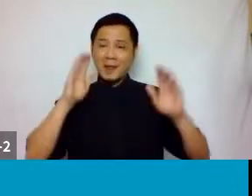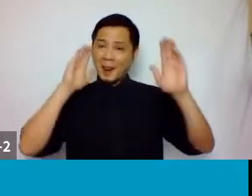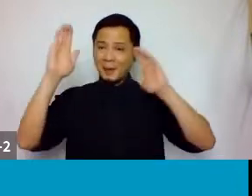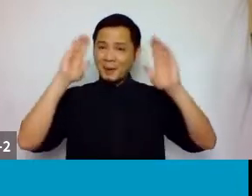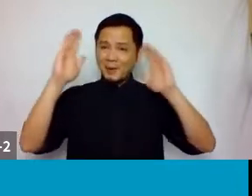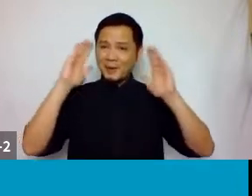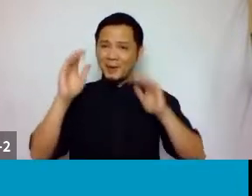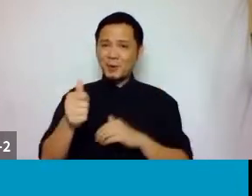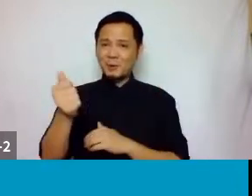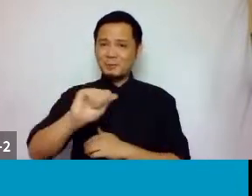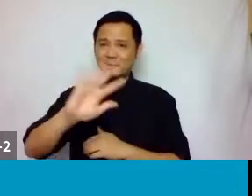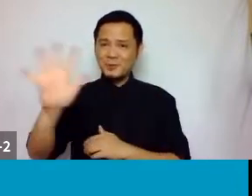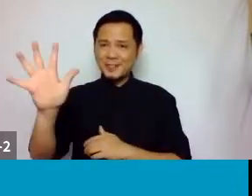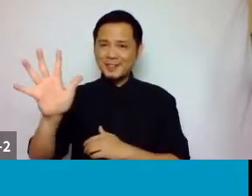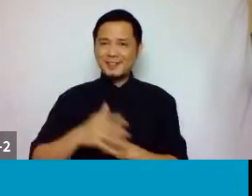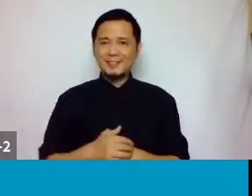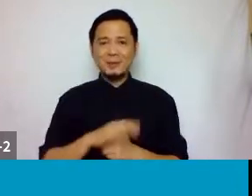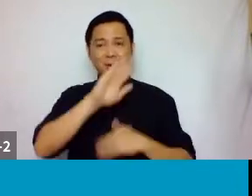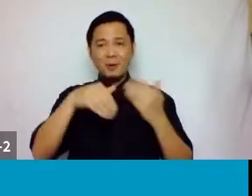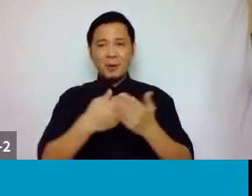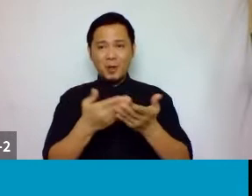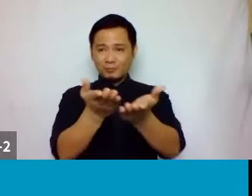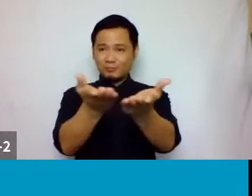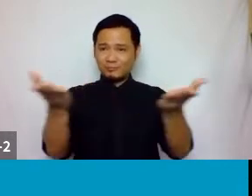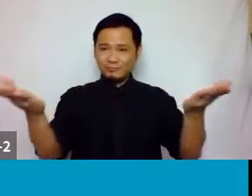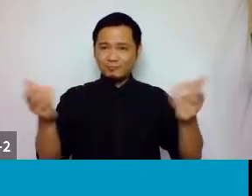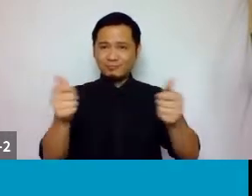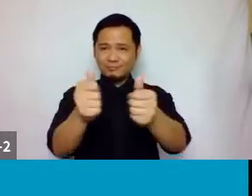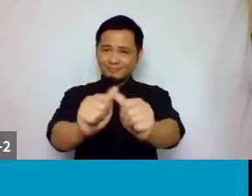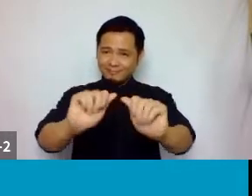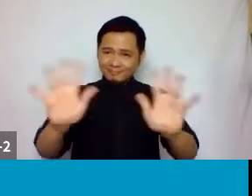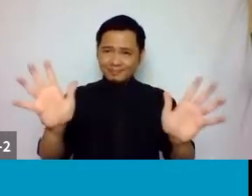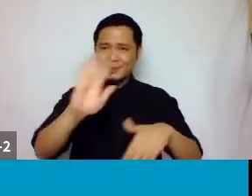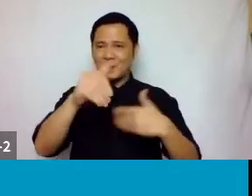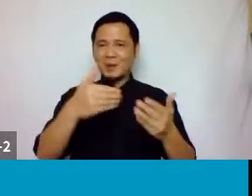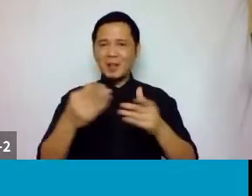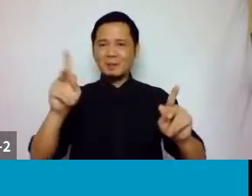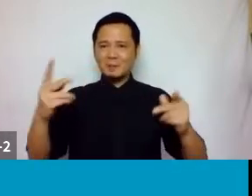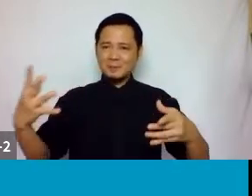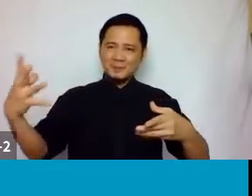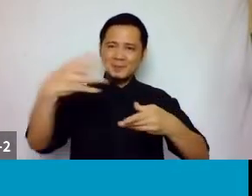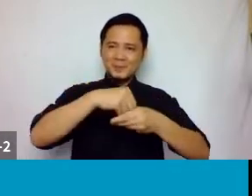Good morning to everyone in this meeting room.